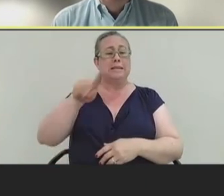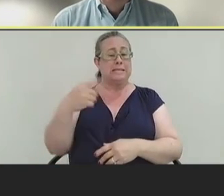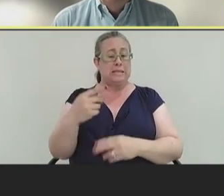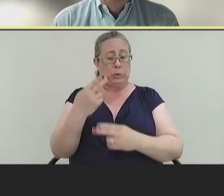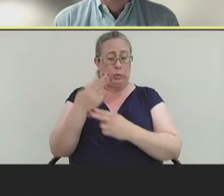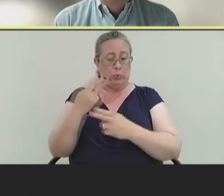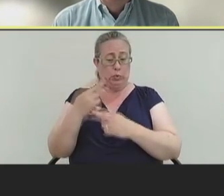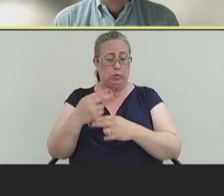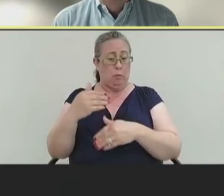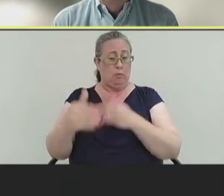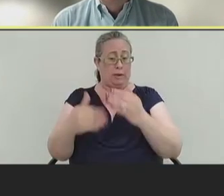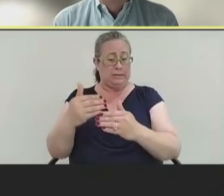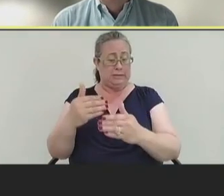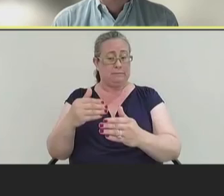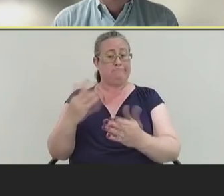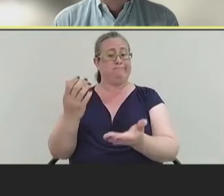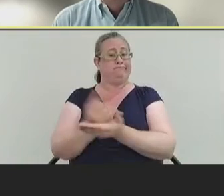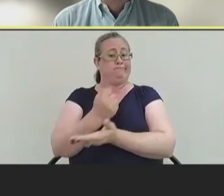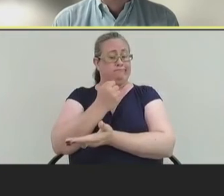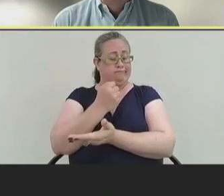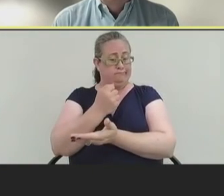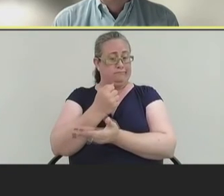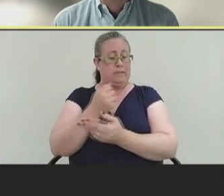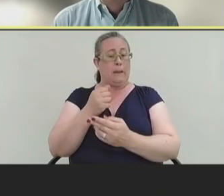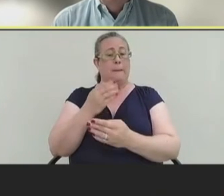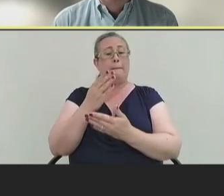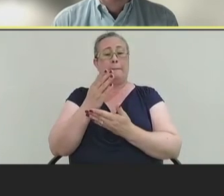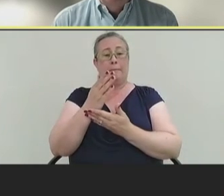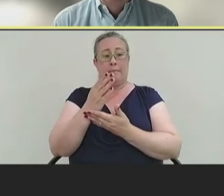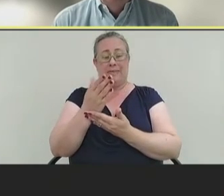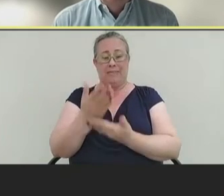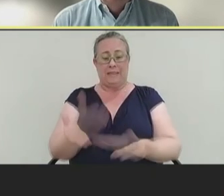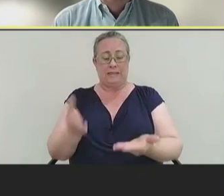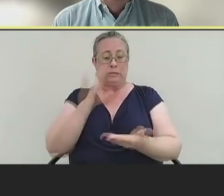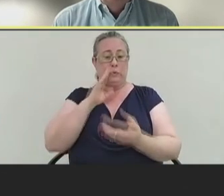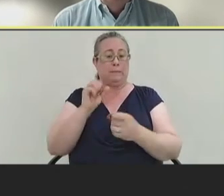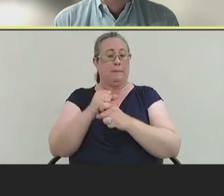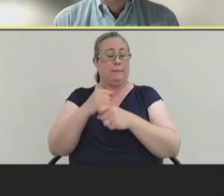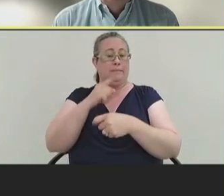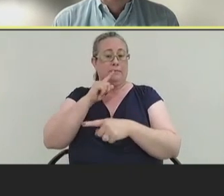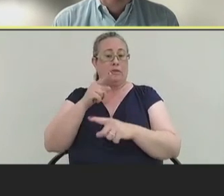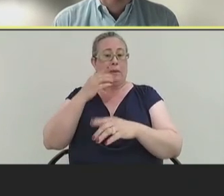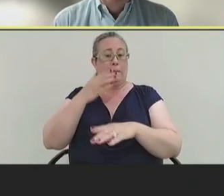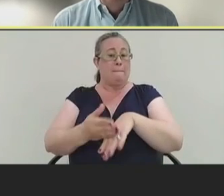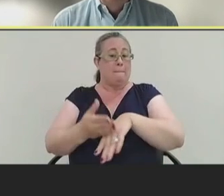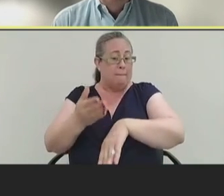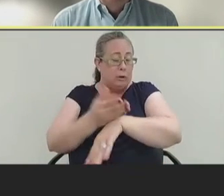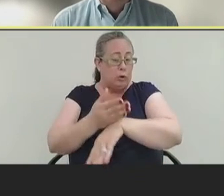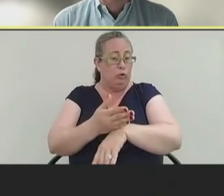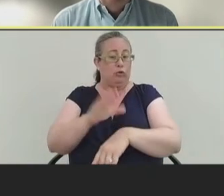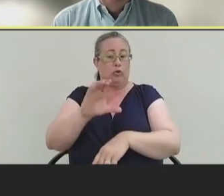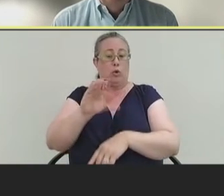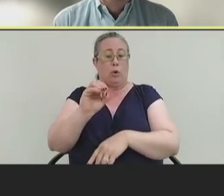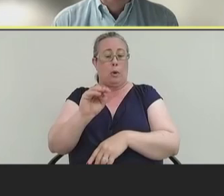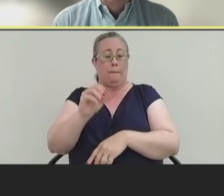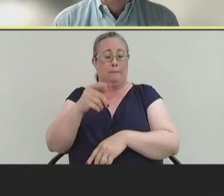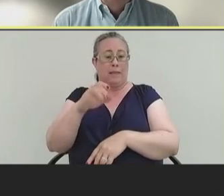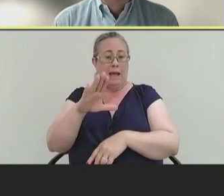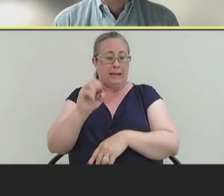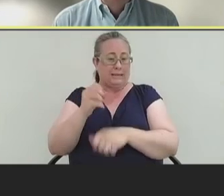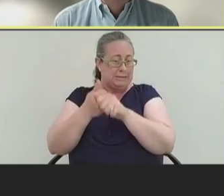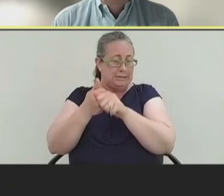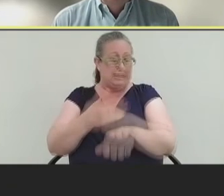being able to use pieces that are going to ensure better compliance and quality assurance.